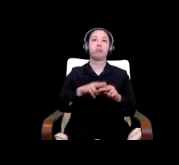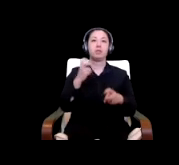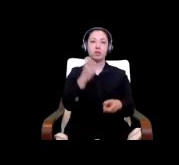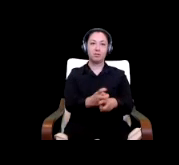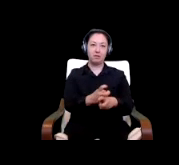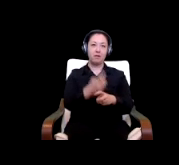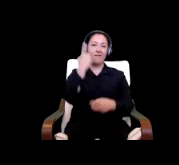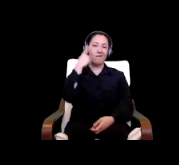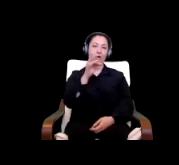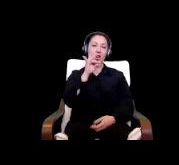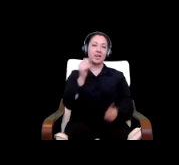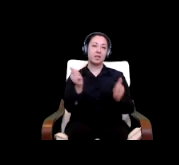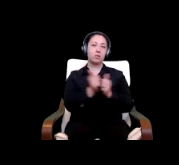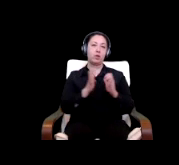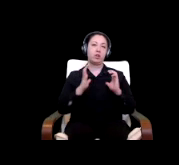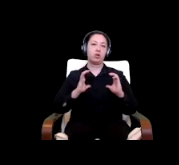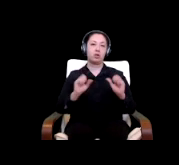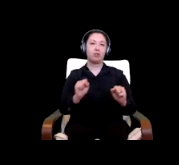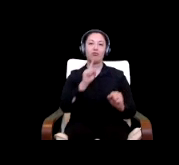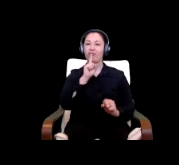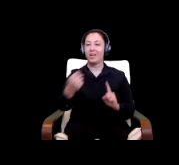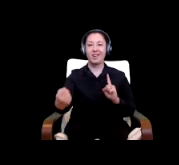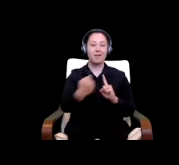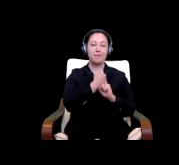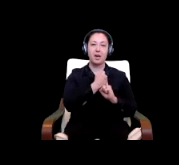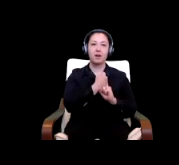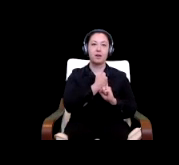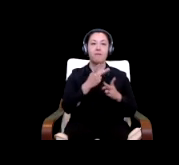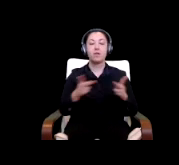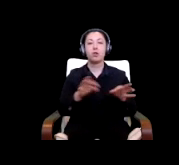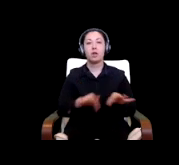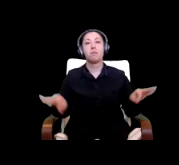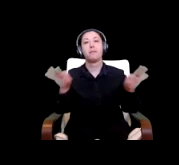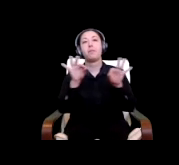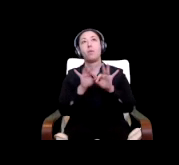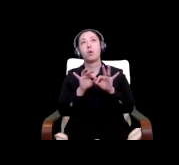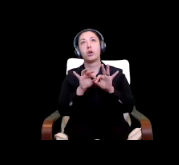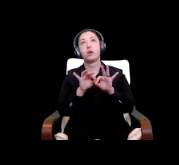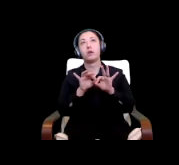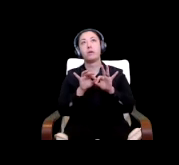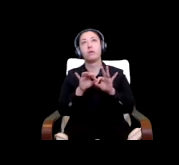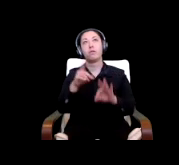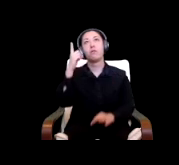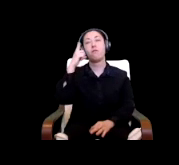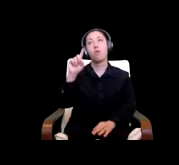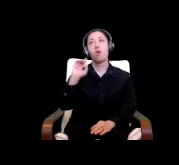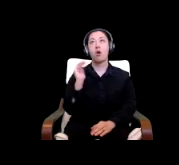really profound impact. So it is important for the vision specialists and hearing specialists